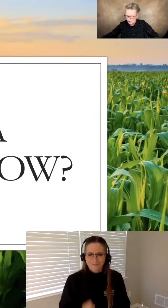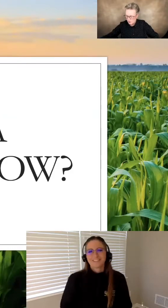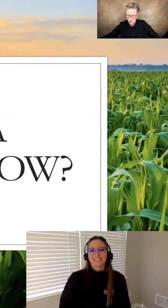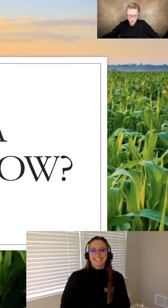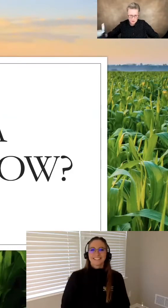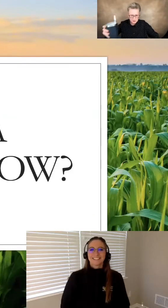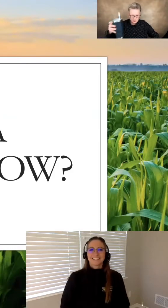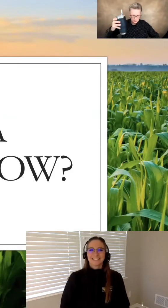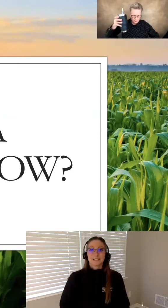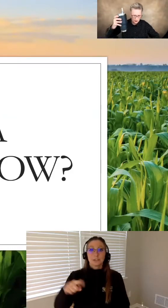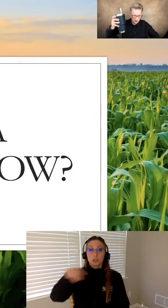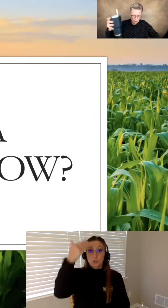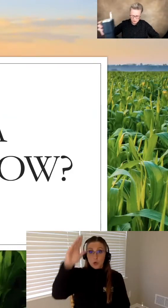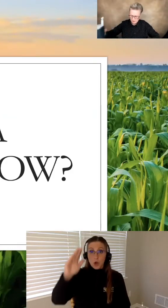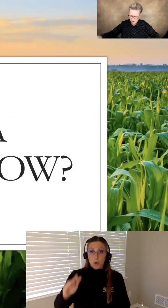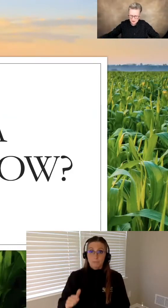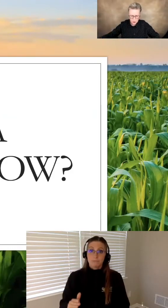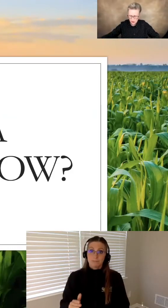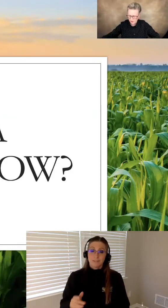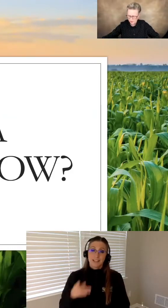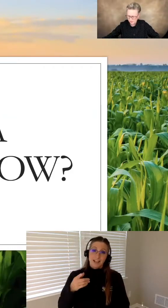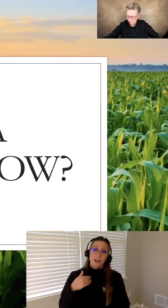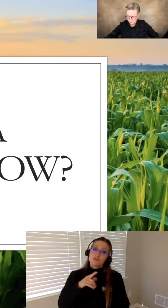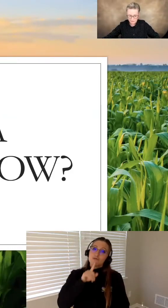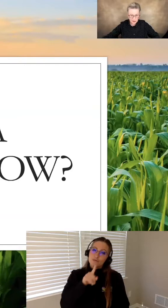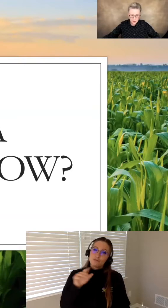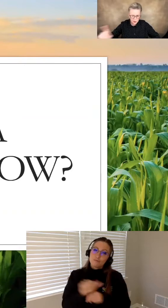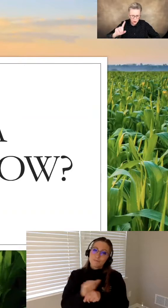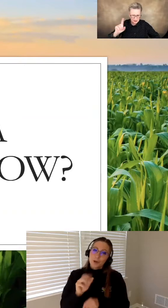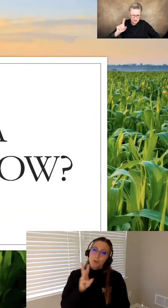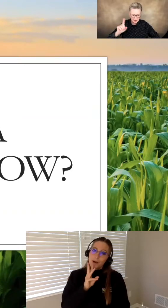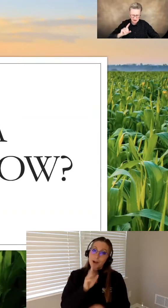you don't know this you may not know that there is water but you don't know what's in it right